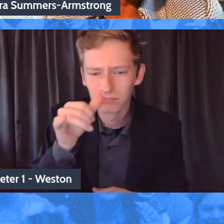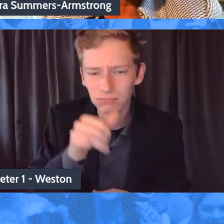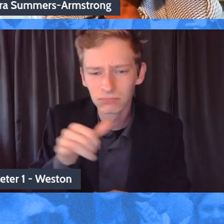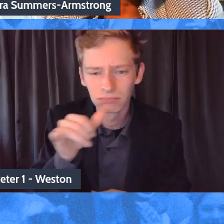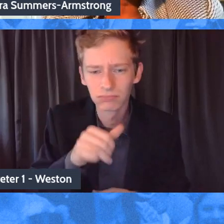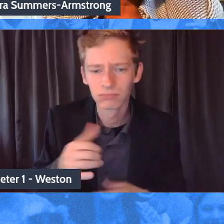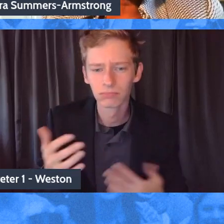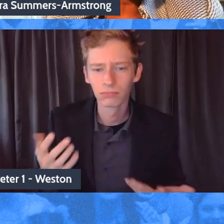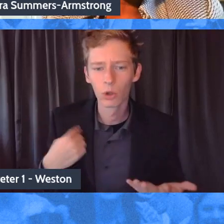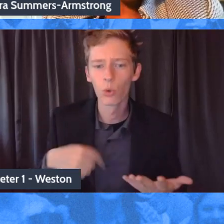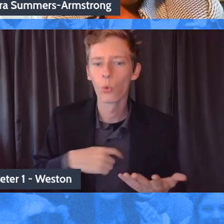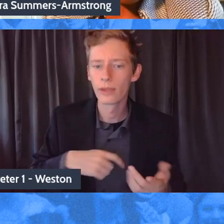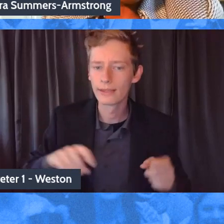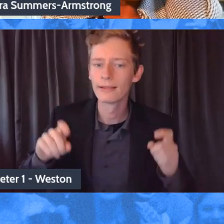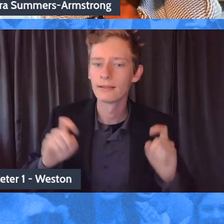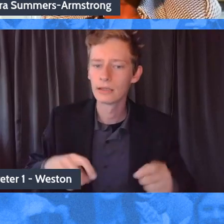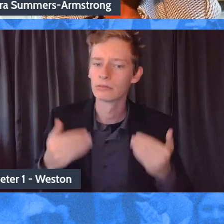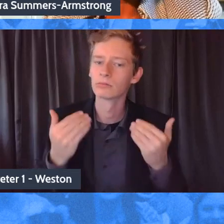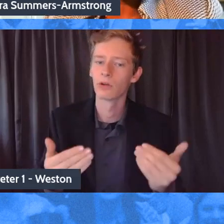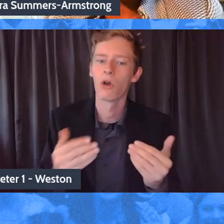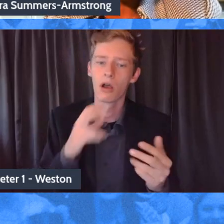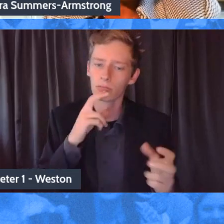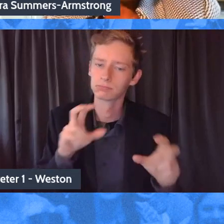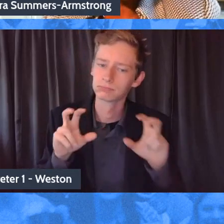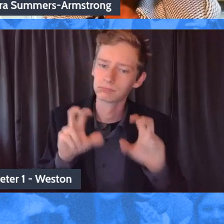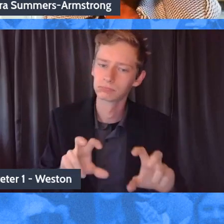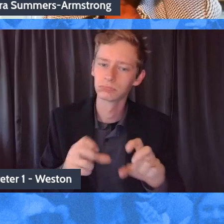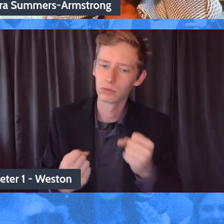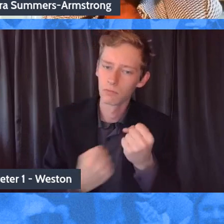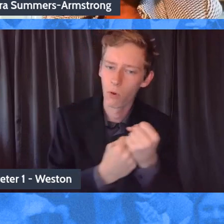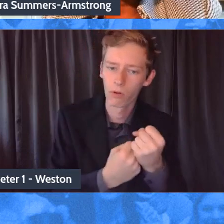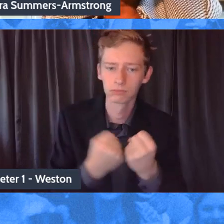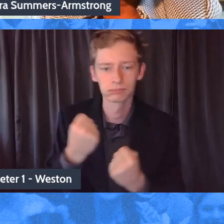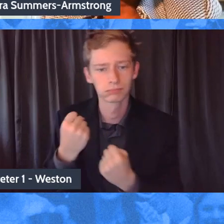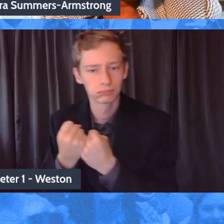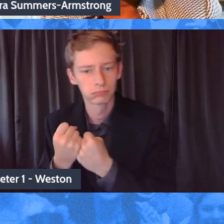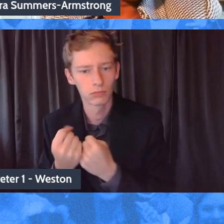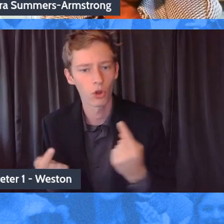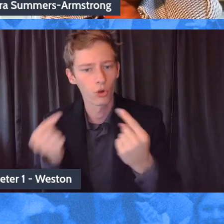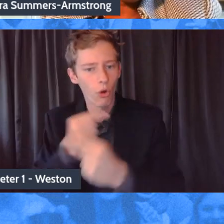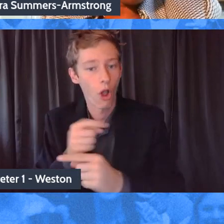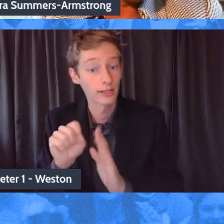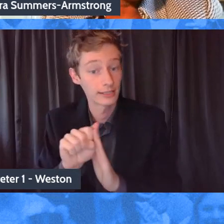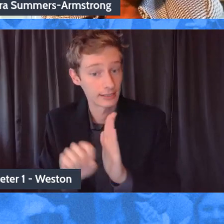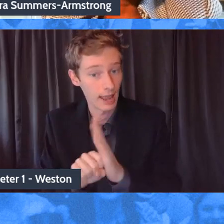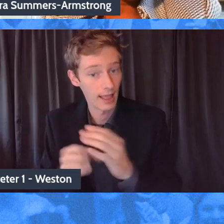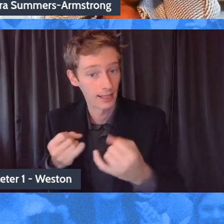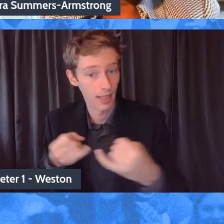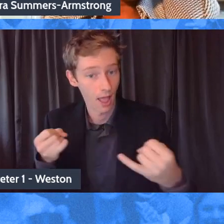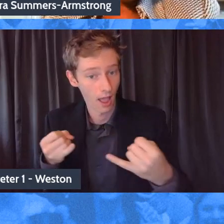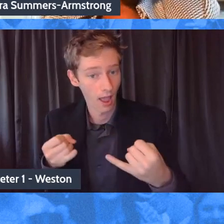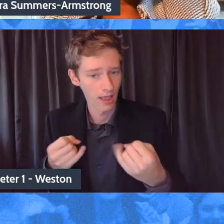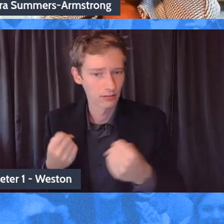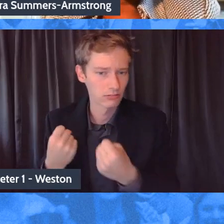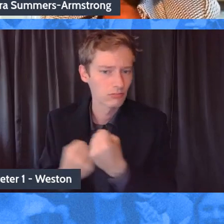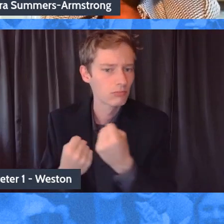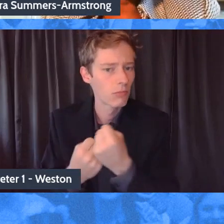support one another across our state borders in the fight and just recognize